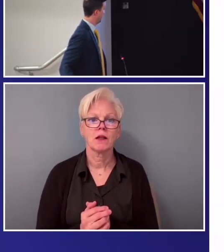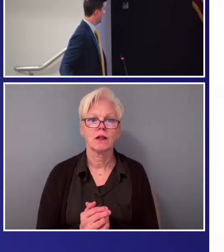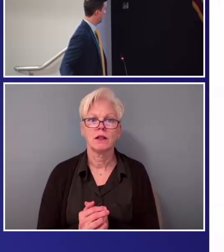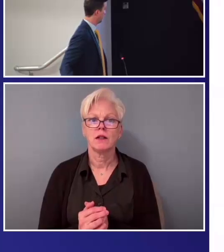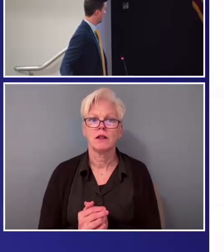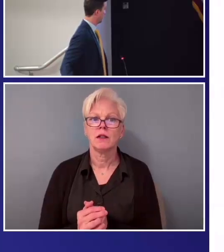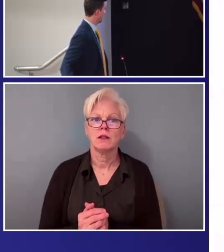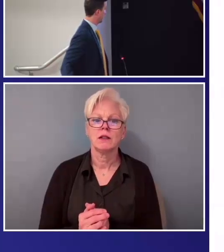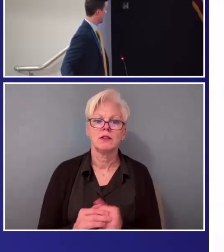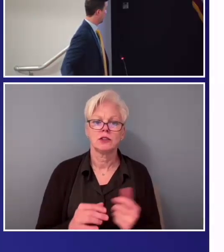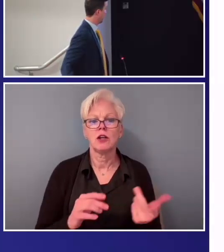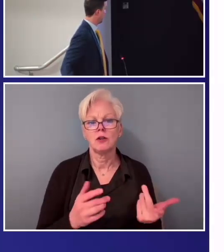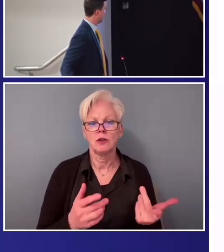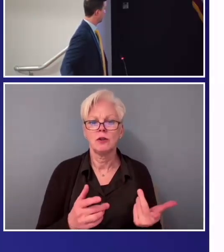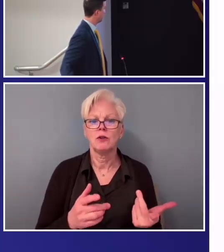failing undergraduate certificate program.